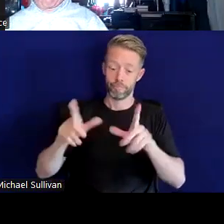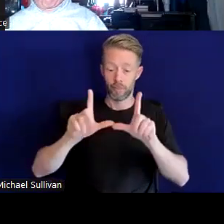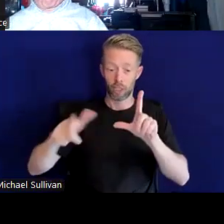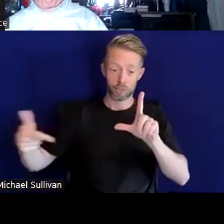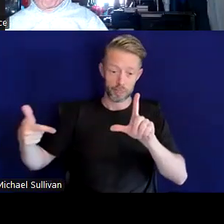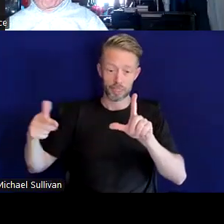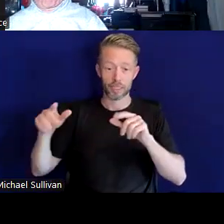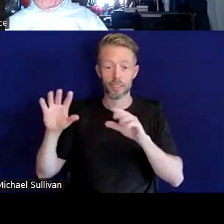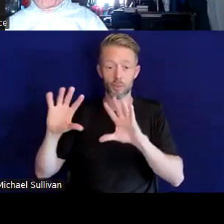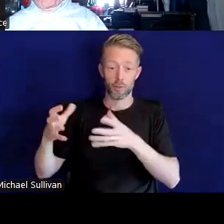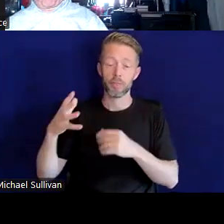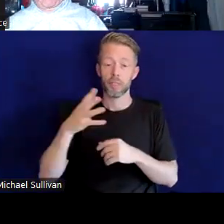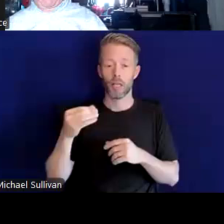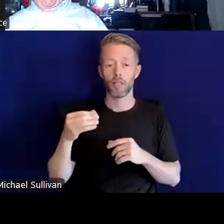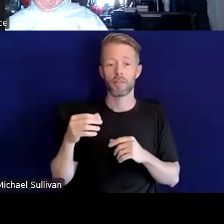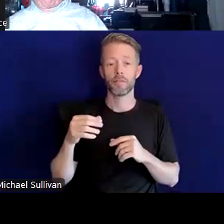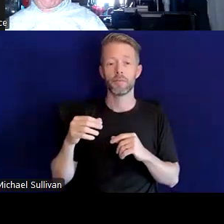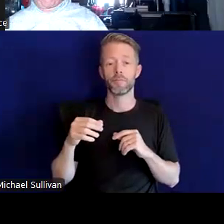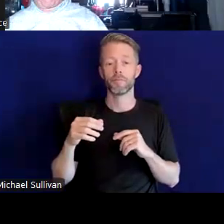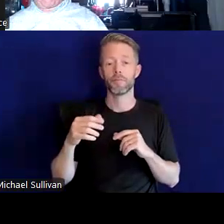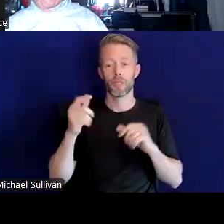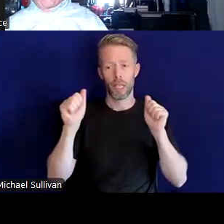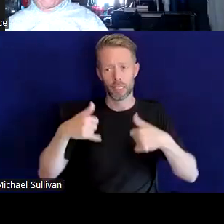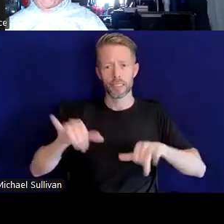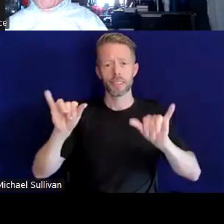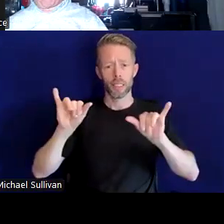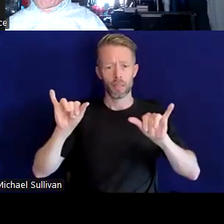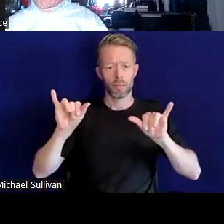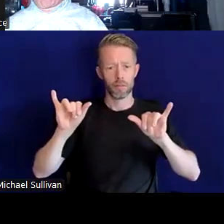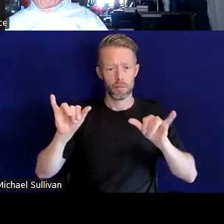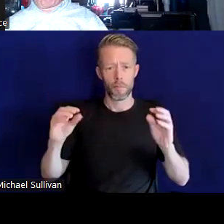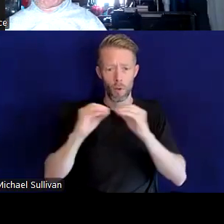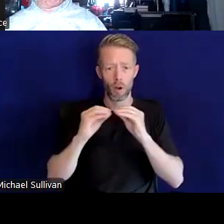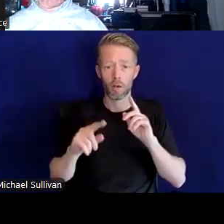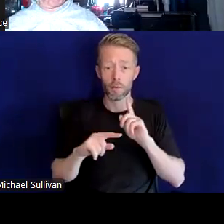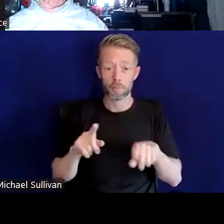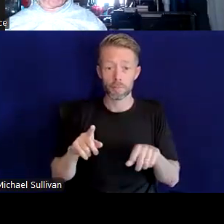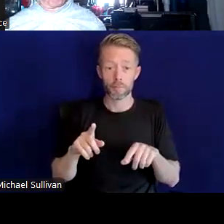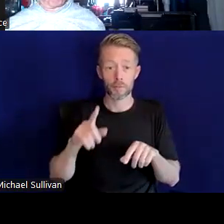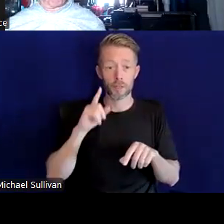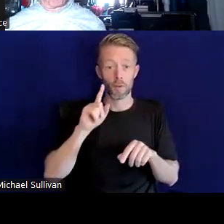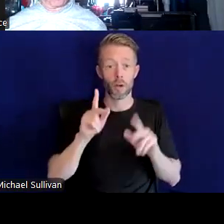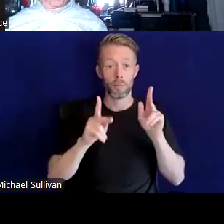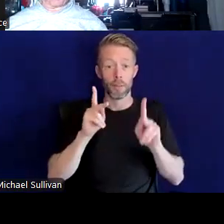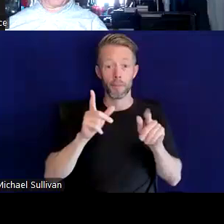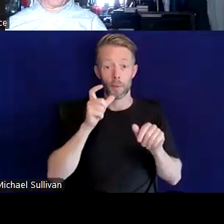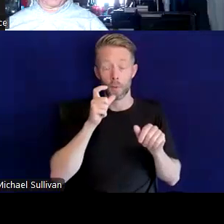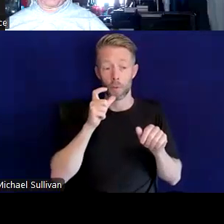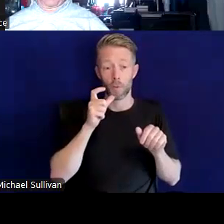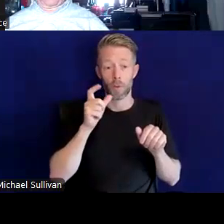group, and we can go further and especially for people who have